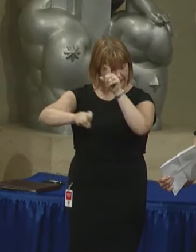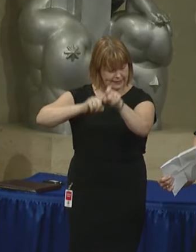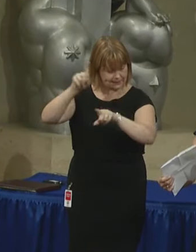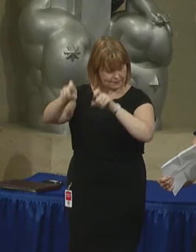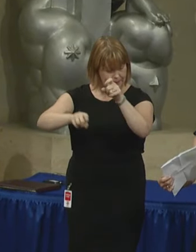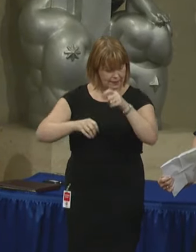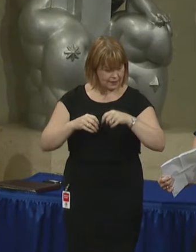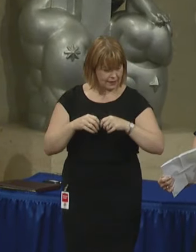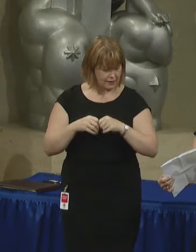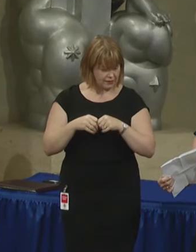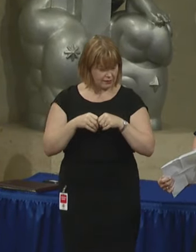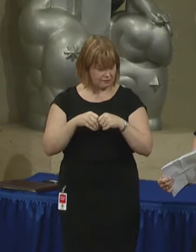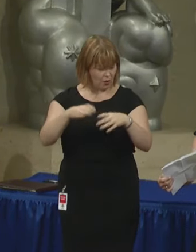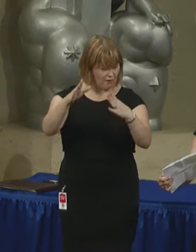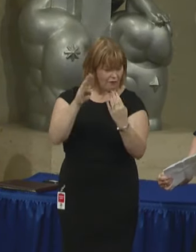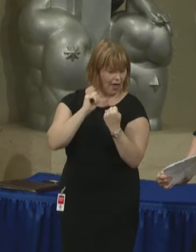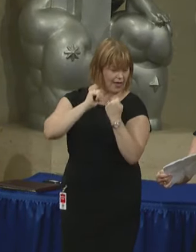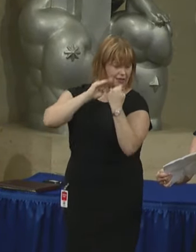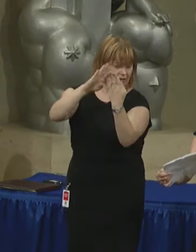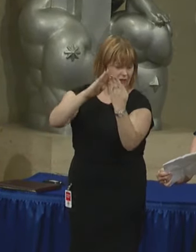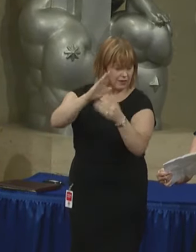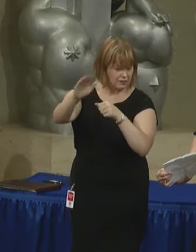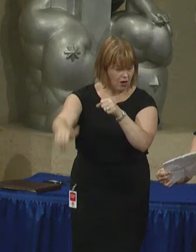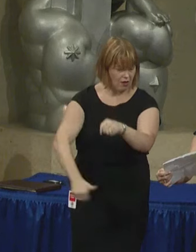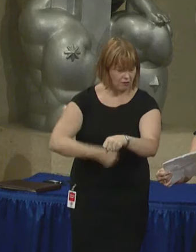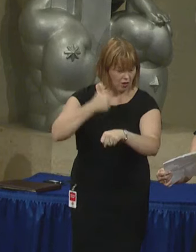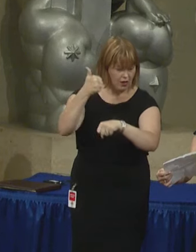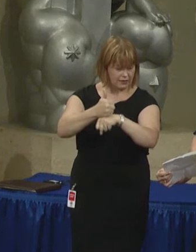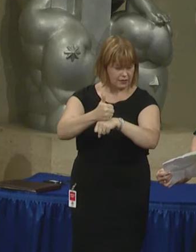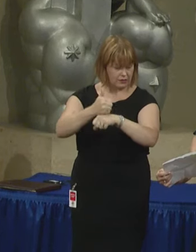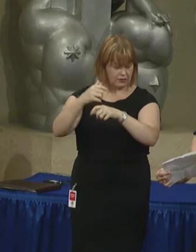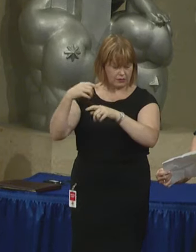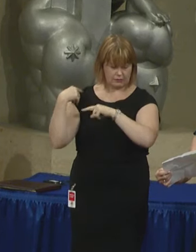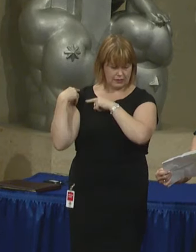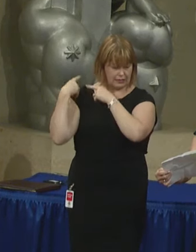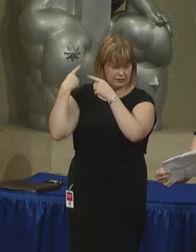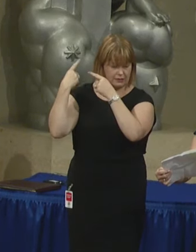FLYING IN THE FACE OF LONG ESTABLISHED DICTUM,